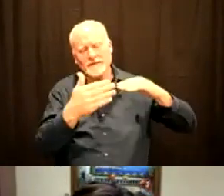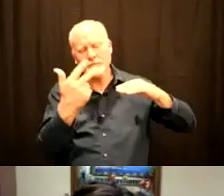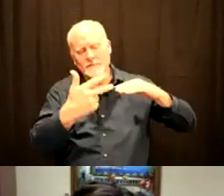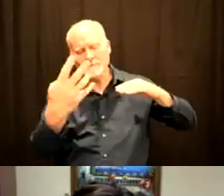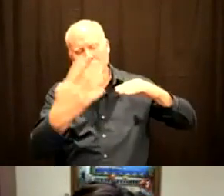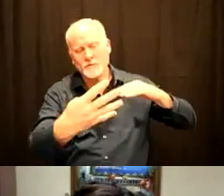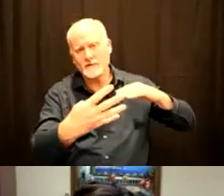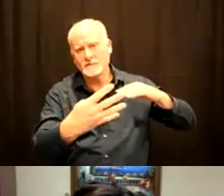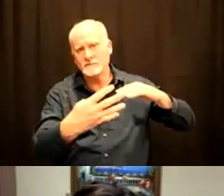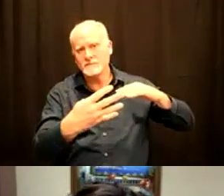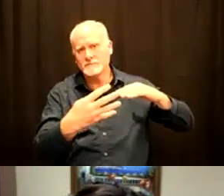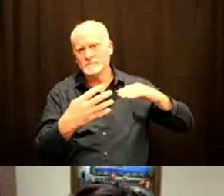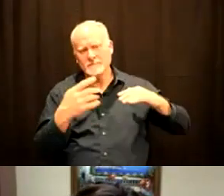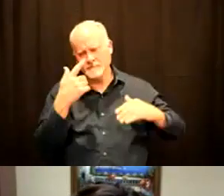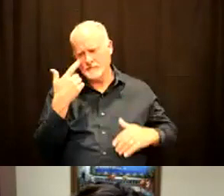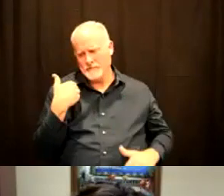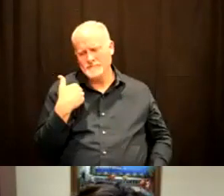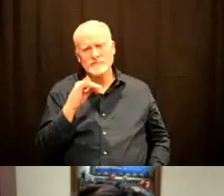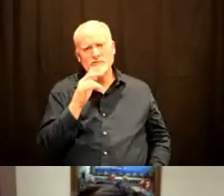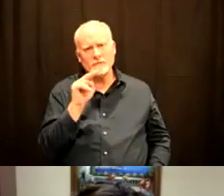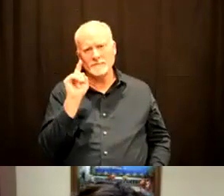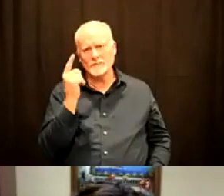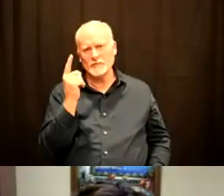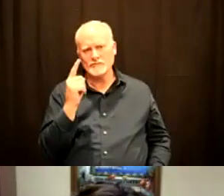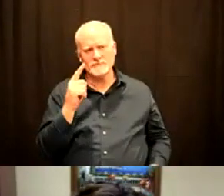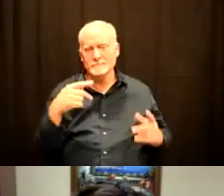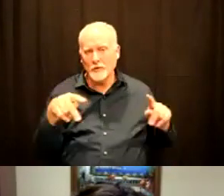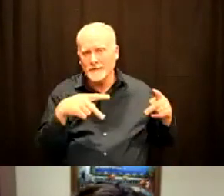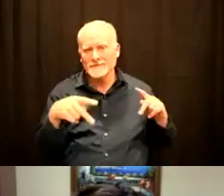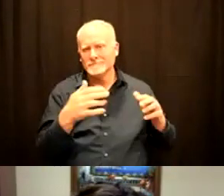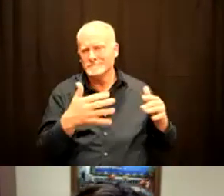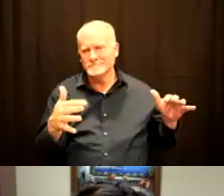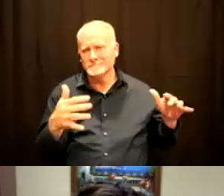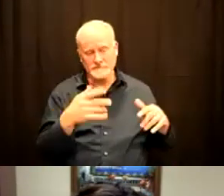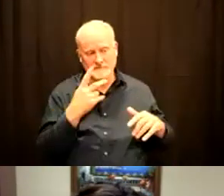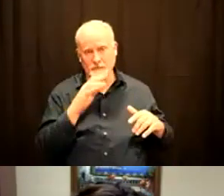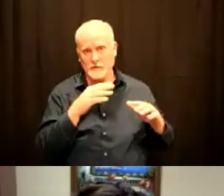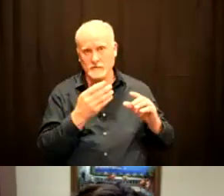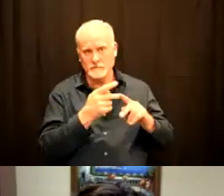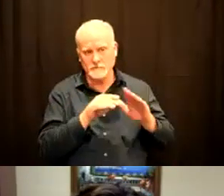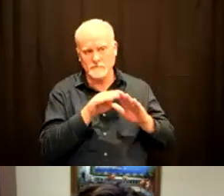of of the july or the january first get togethers so that was what what drove us also the fact that